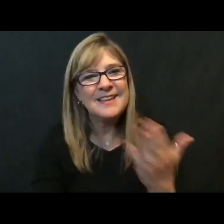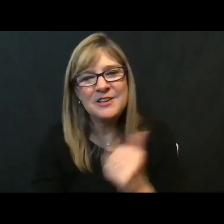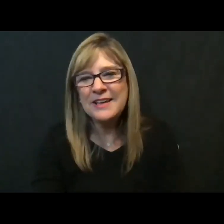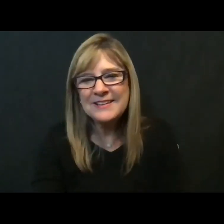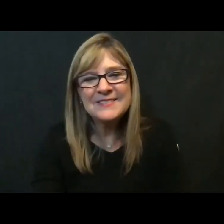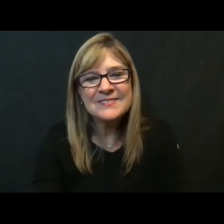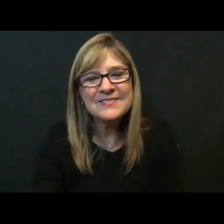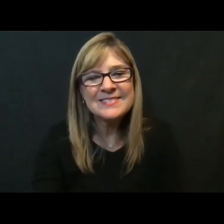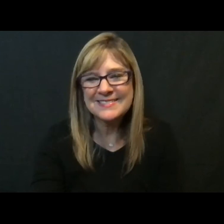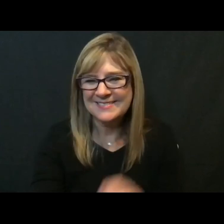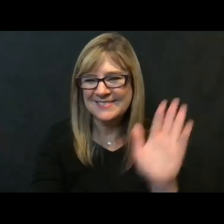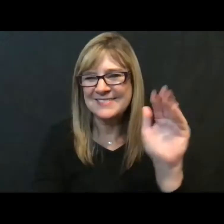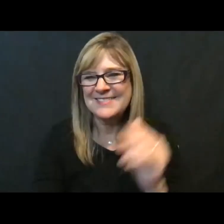Thank you Anne. Thank you.